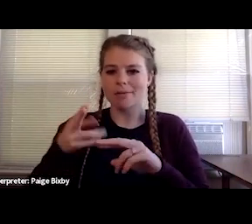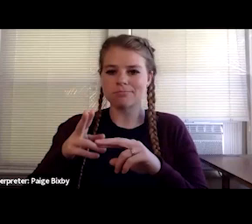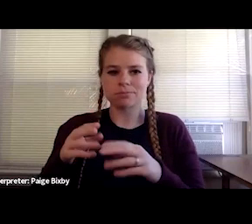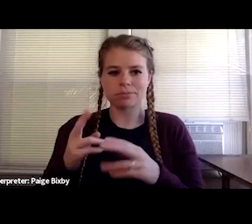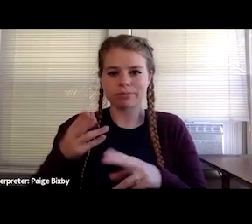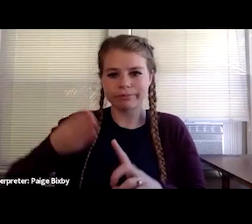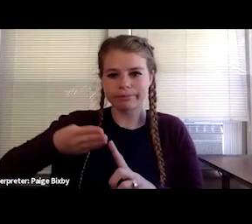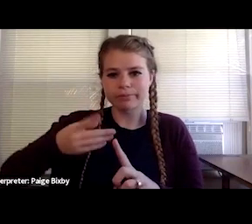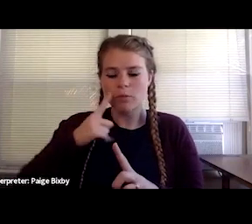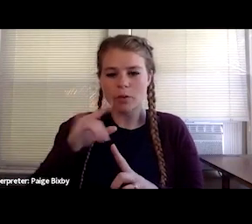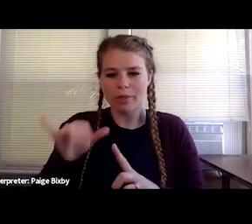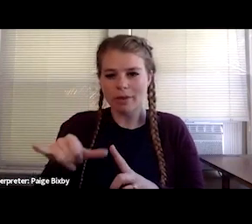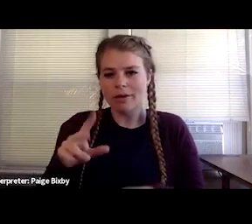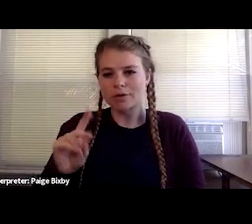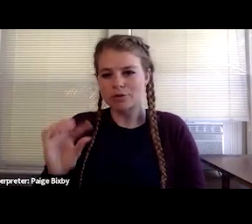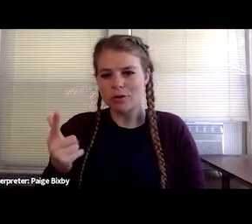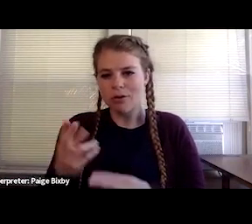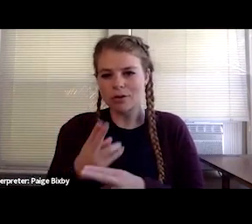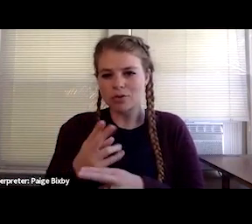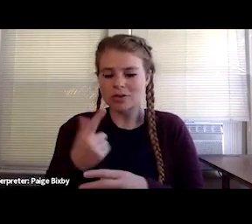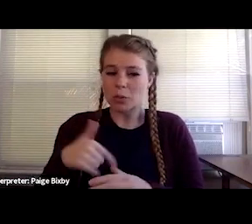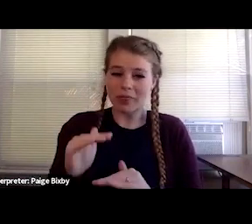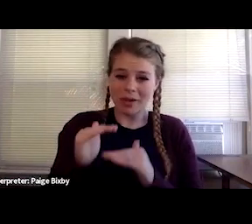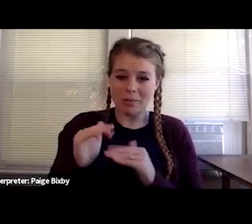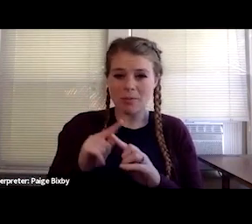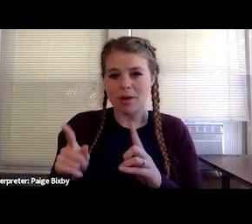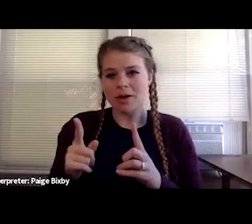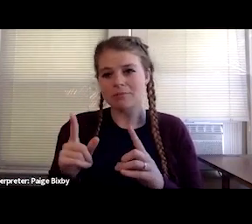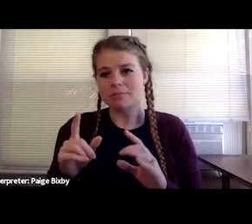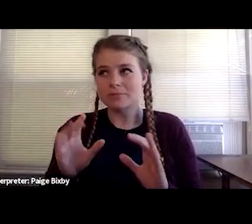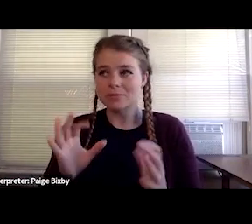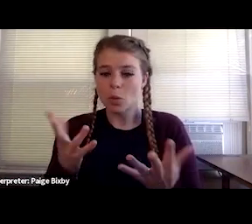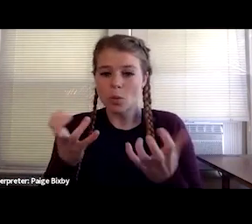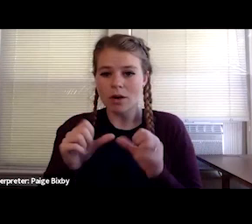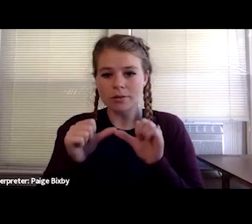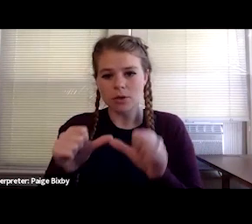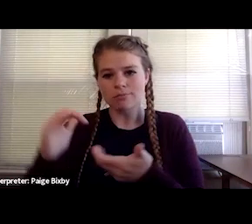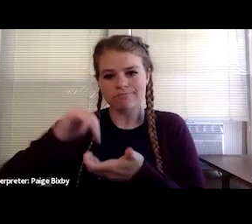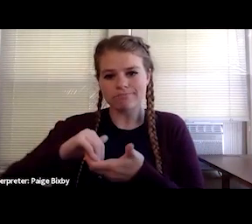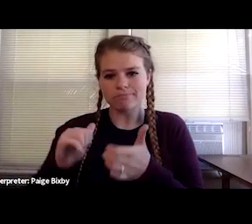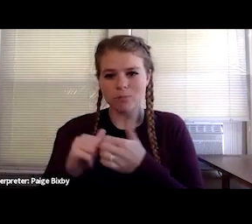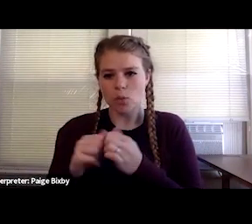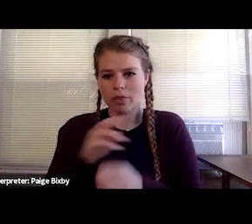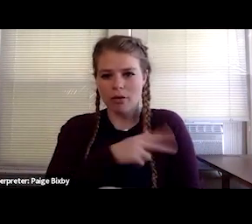But ideally we'd be able to work, continue to work with more hospital partners to provide the supportive care